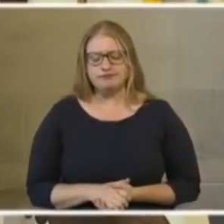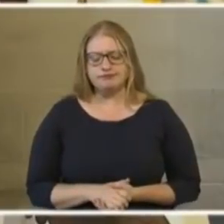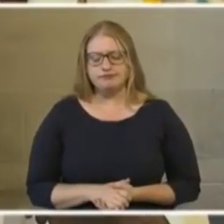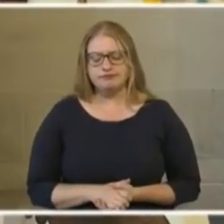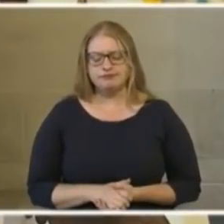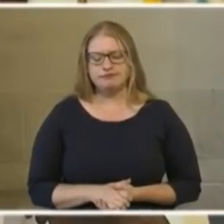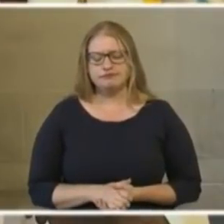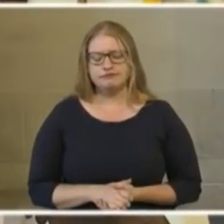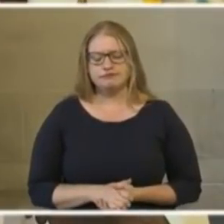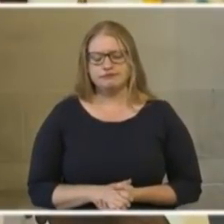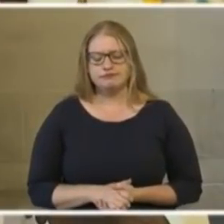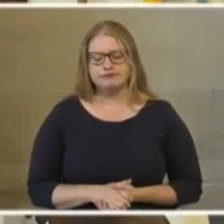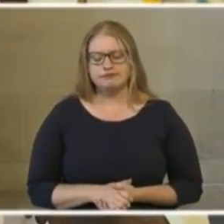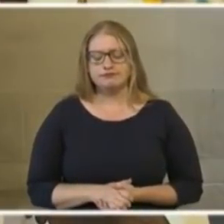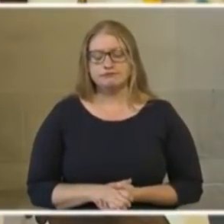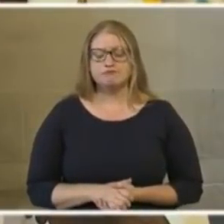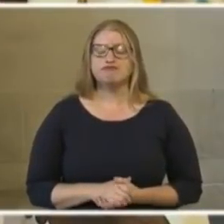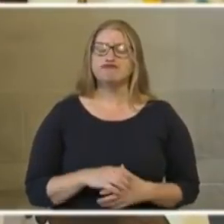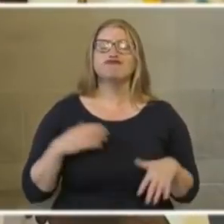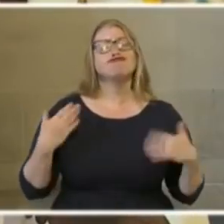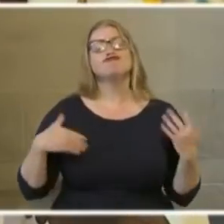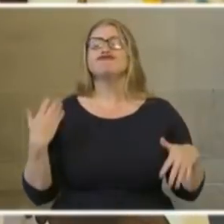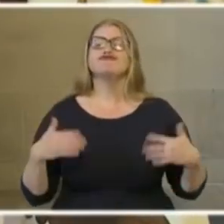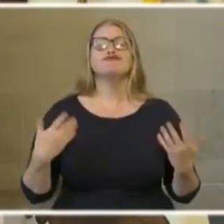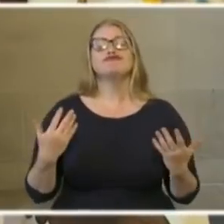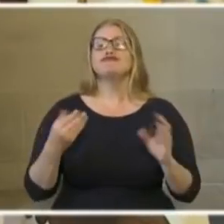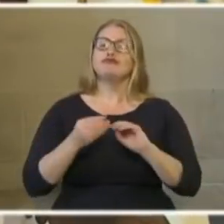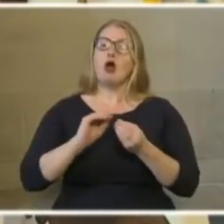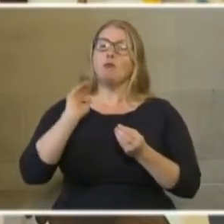SPECIFICALLY WHEN SAN FRANCISCO